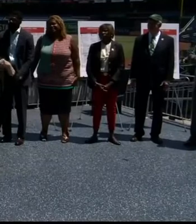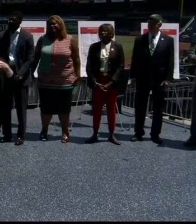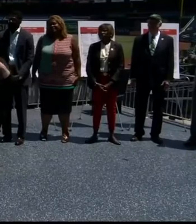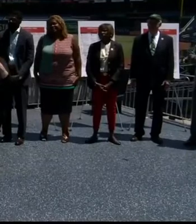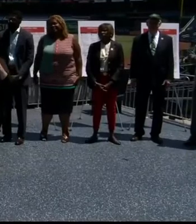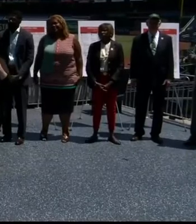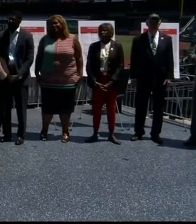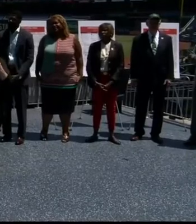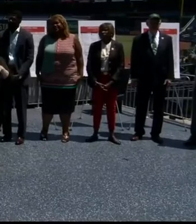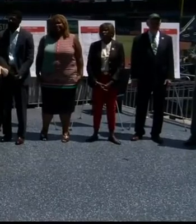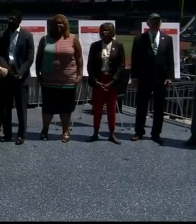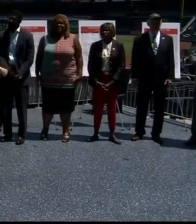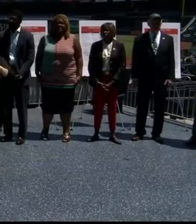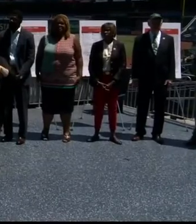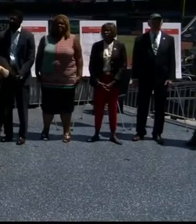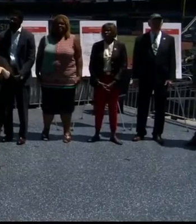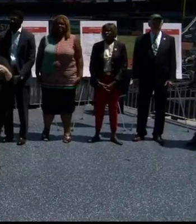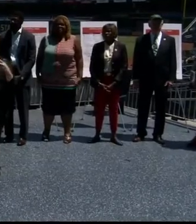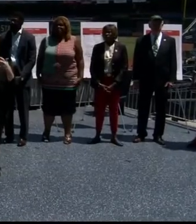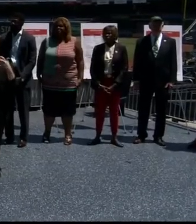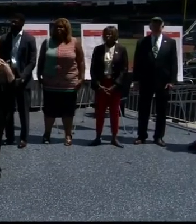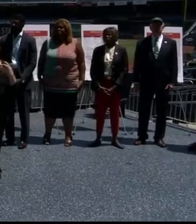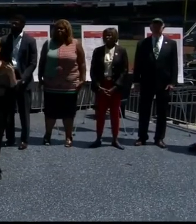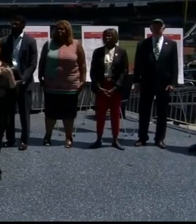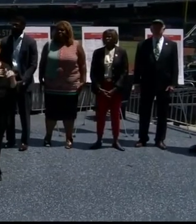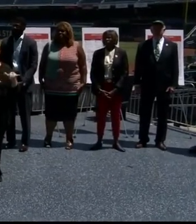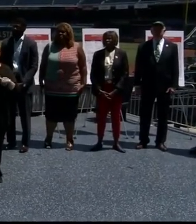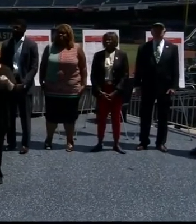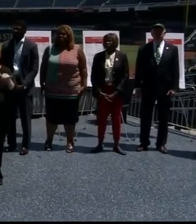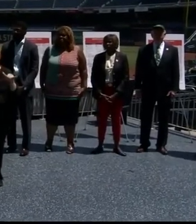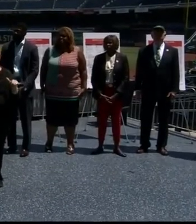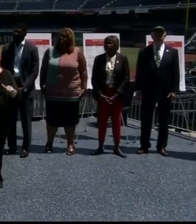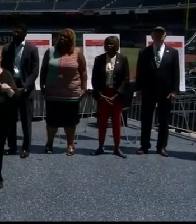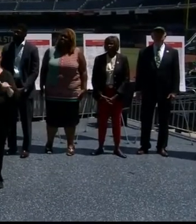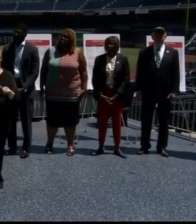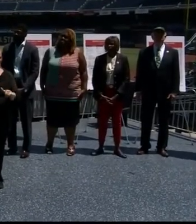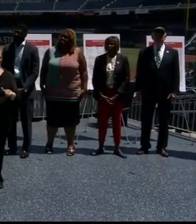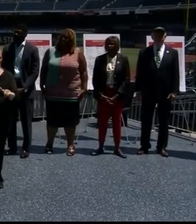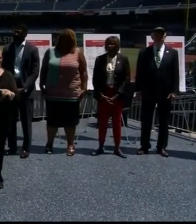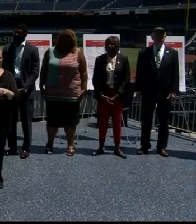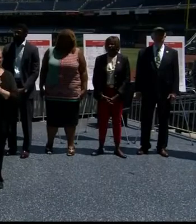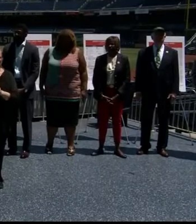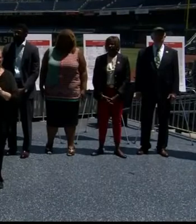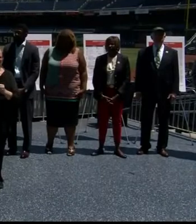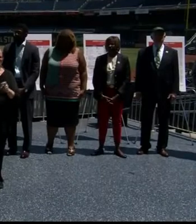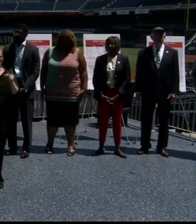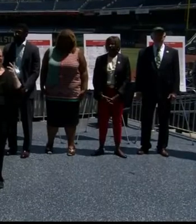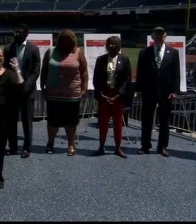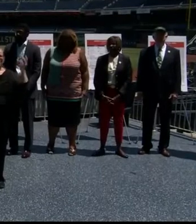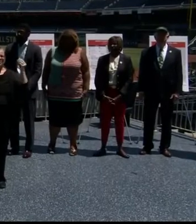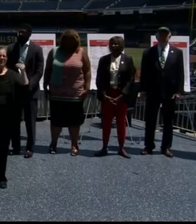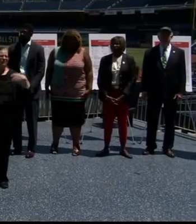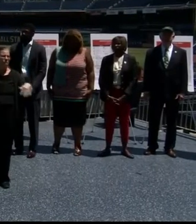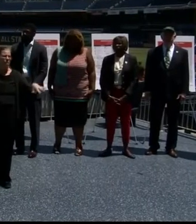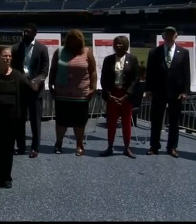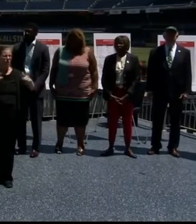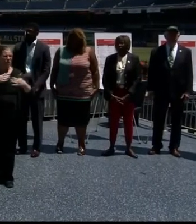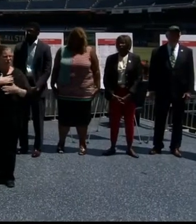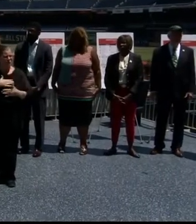ADDITION TO MAKING SURE THAT EVERYBODY WHO IS OUT AND ENJOYING THE CITY IN THE HEAT AND HUMIDITY ARE ALSO DOING IT